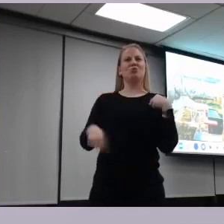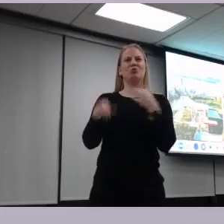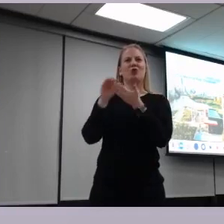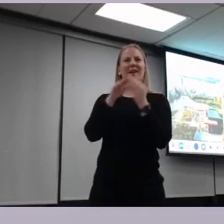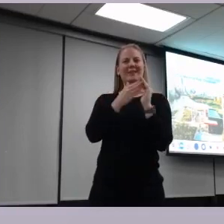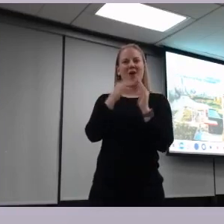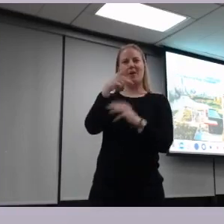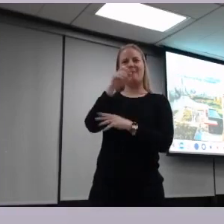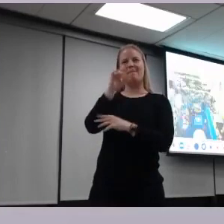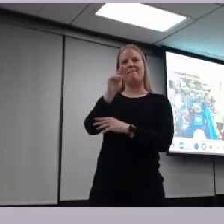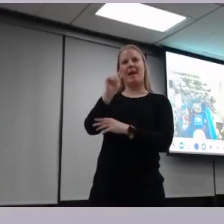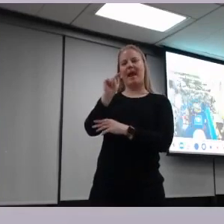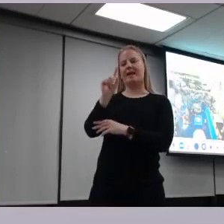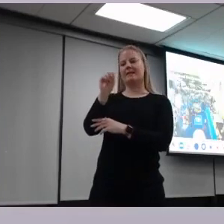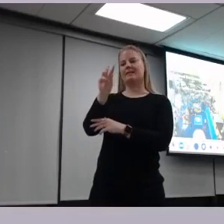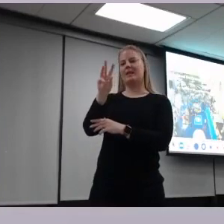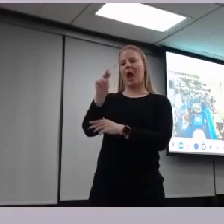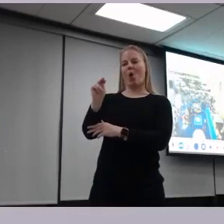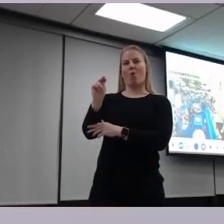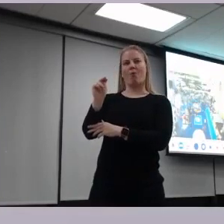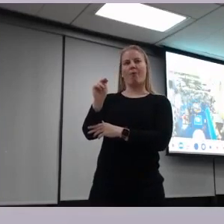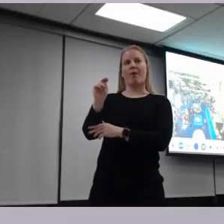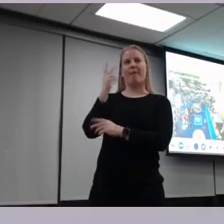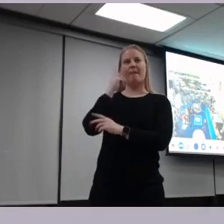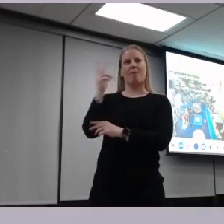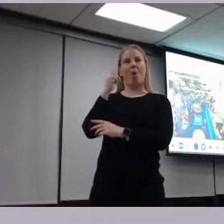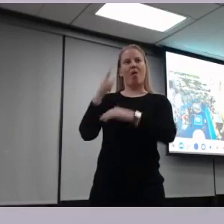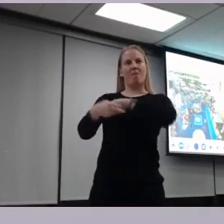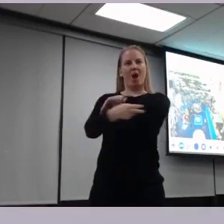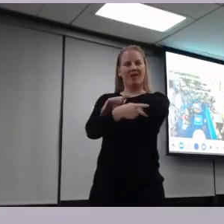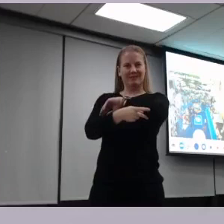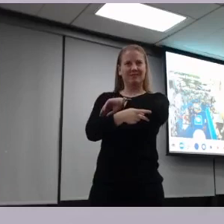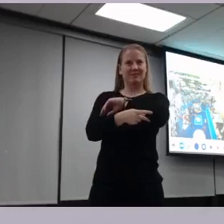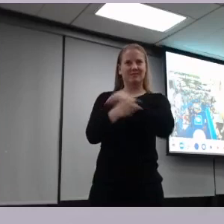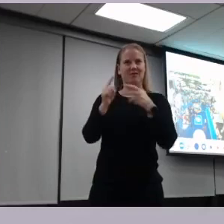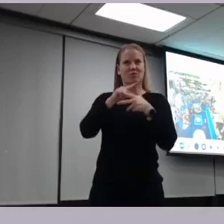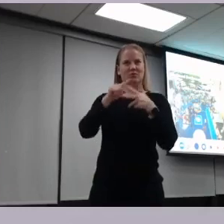If you go to the next slide, I hope that you and sorry, jumping ahead.